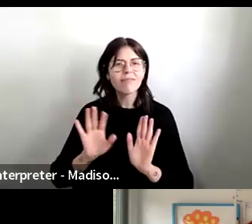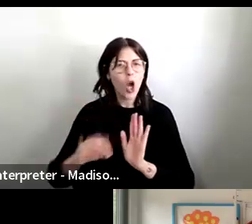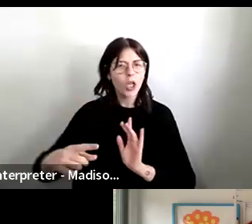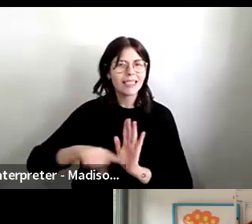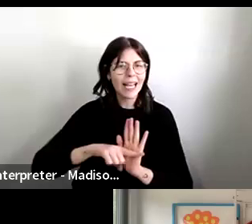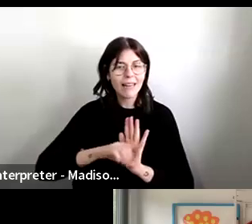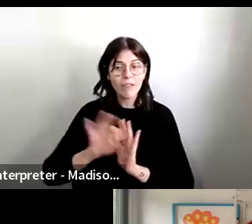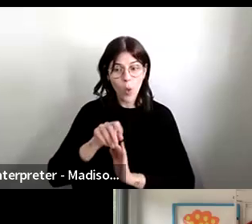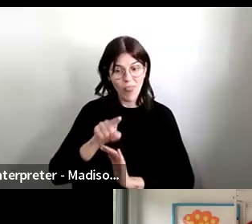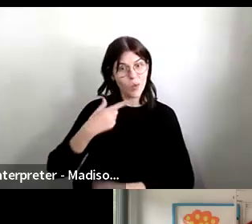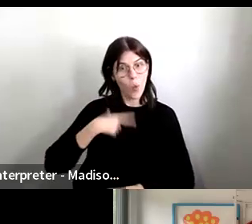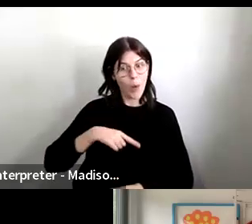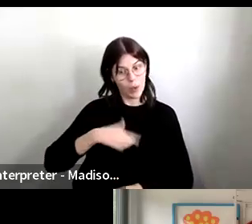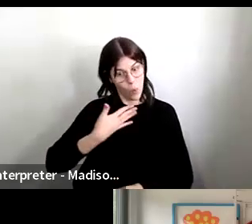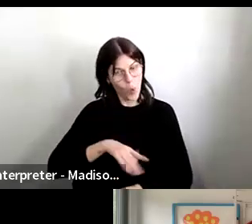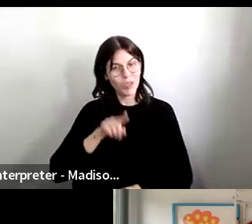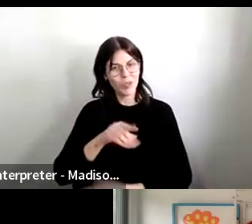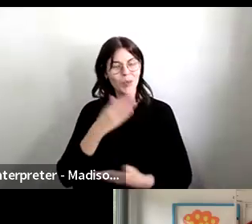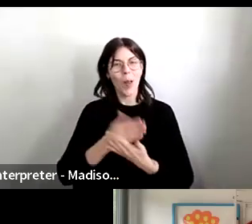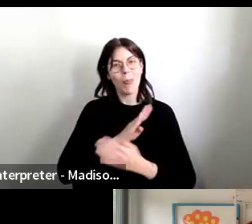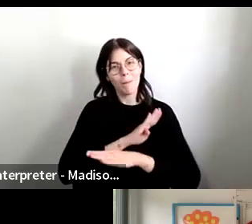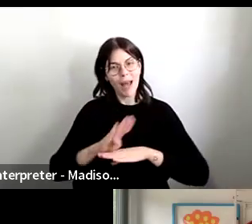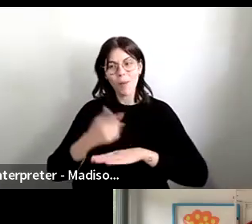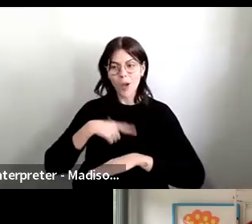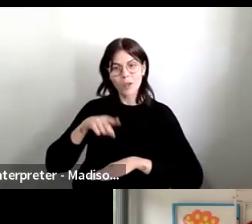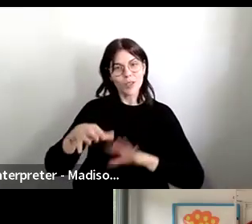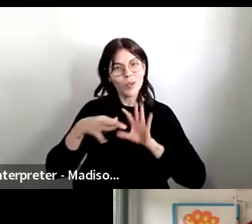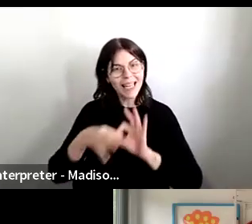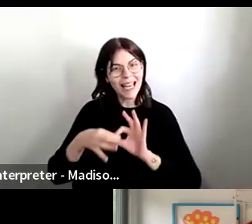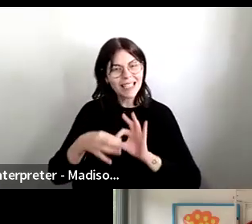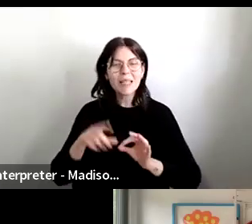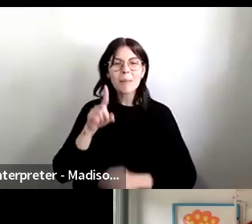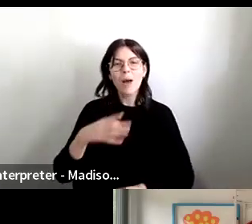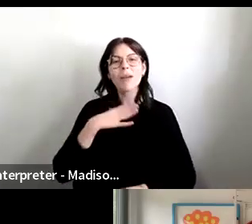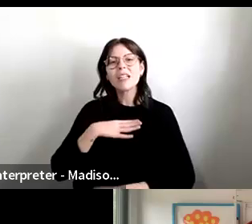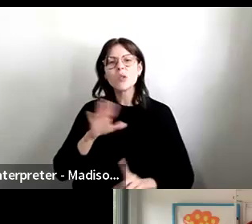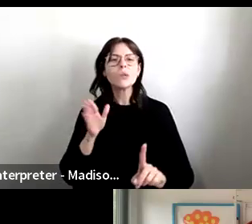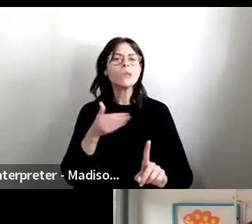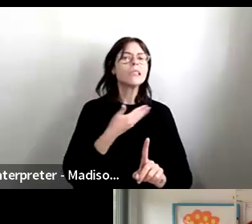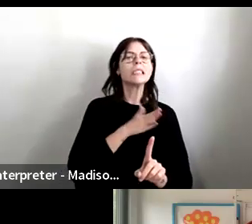you to sit on the panel. It's just a dance we had to do about managing the risk that it presents to